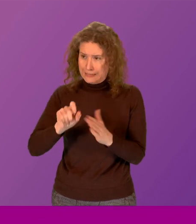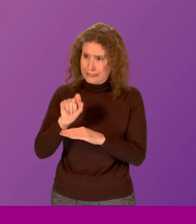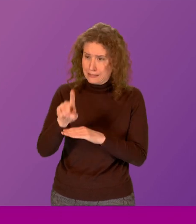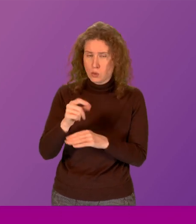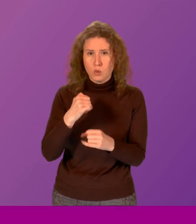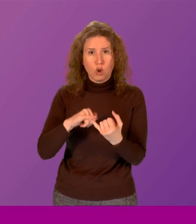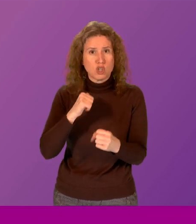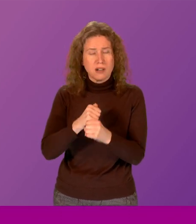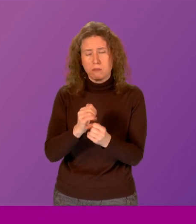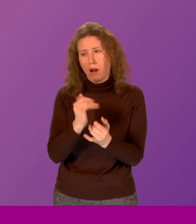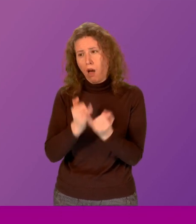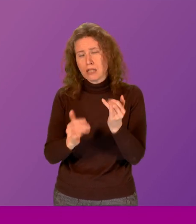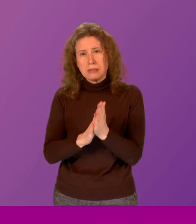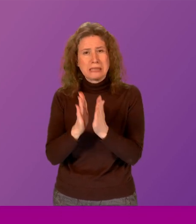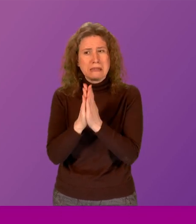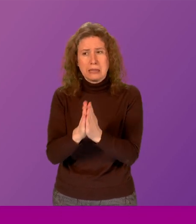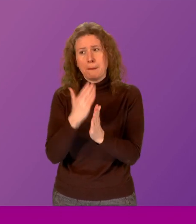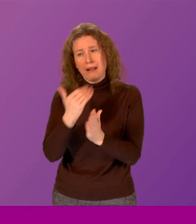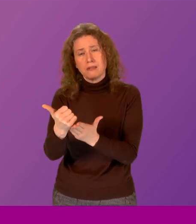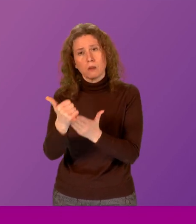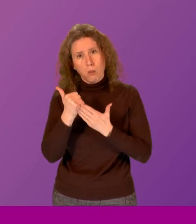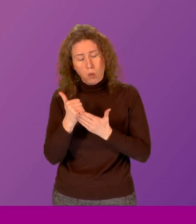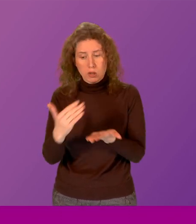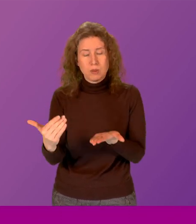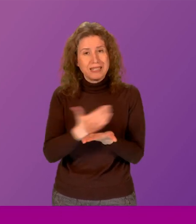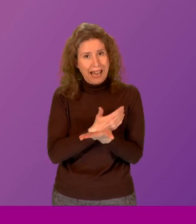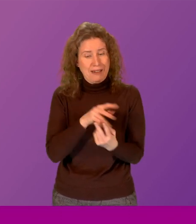with a last-minute appeal for it to provide additional support to save those care homes.